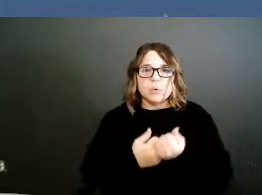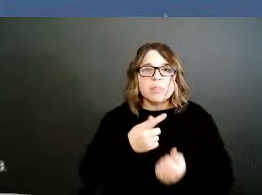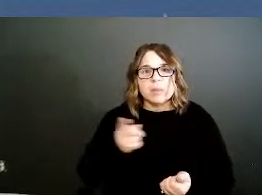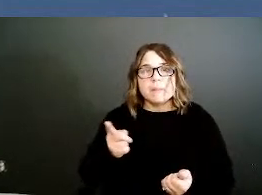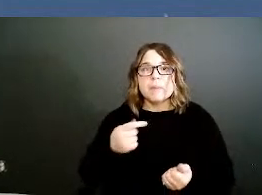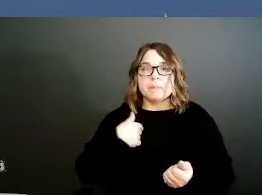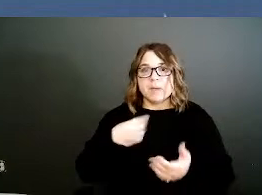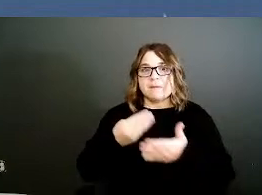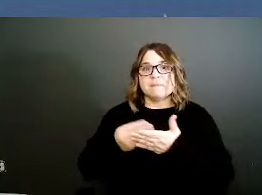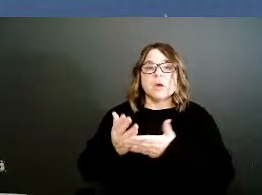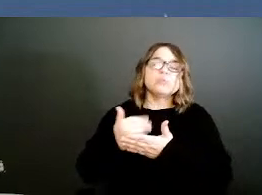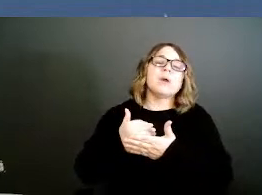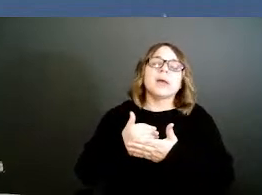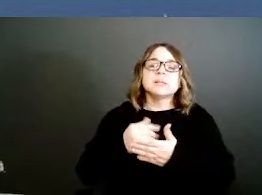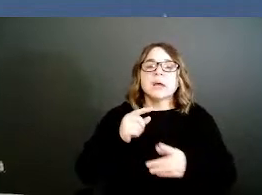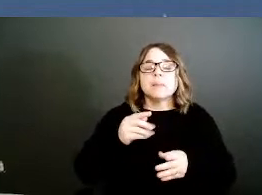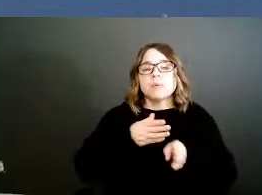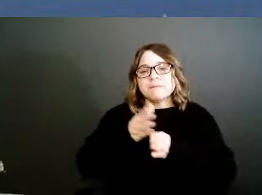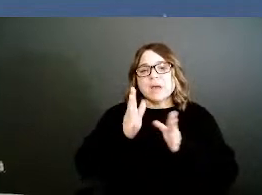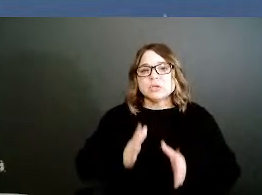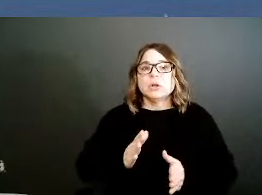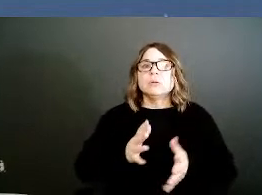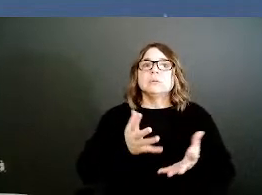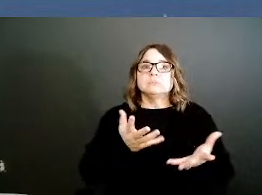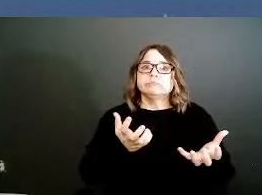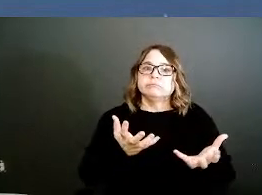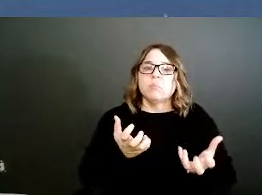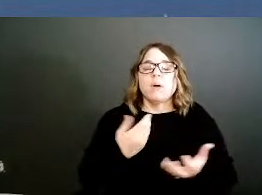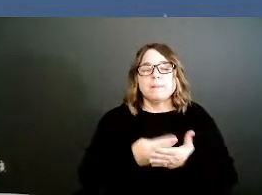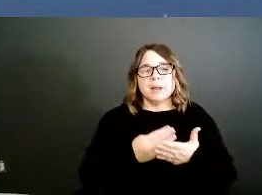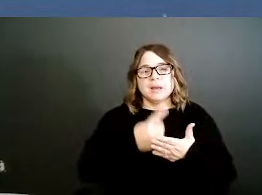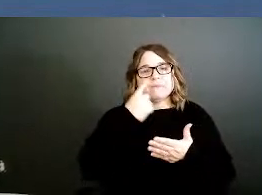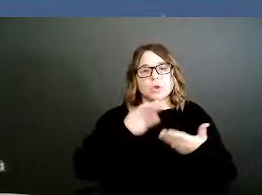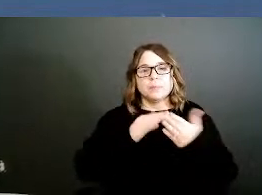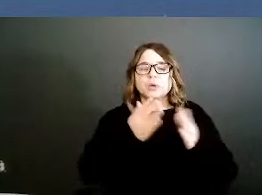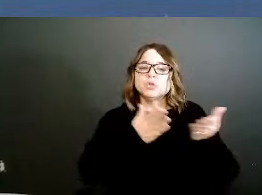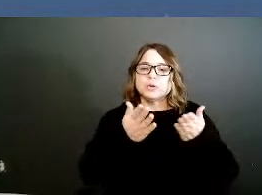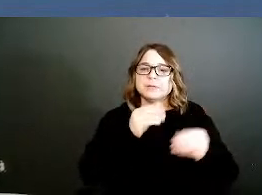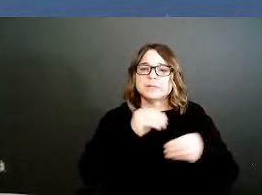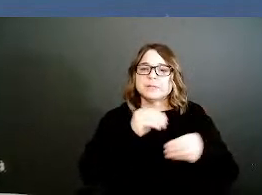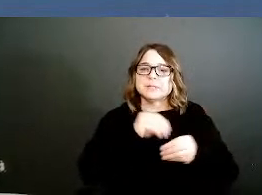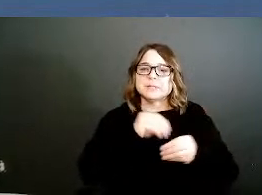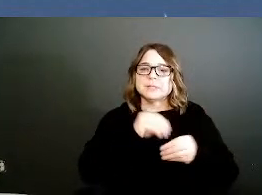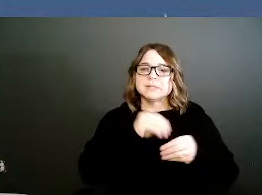I HAVE SEEN FIRSTHAND THE VICTIMS OF SURVIVORS OF VIOLENCE ARE MORE TRAUMATIZED BY THE PRESENCE OF POLICE. INDIVIDUALS STRUGGLING